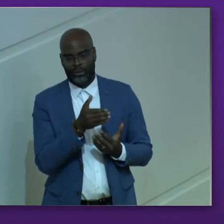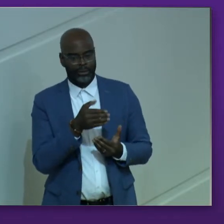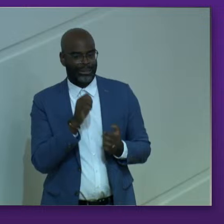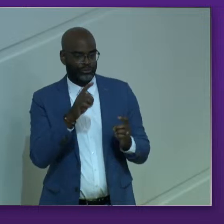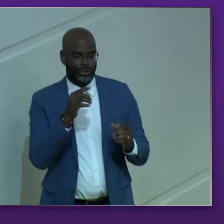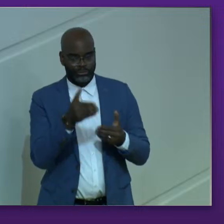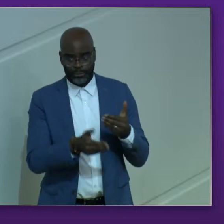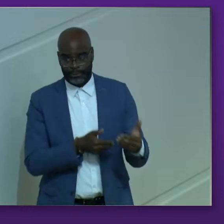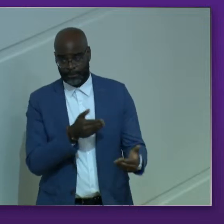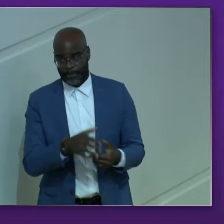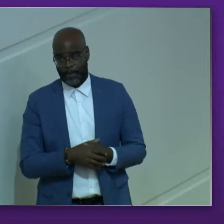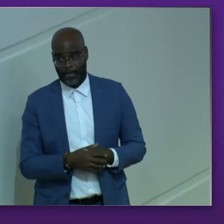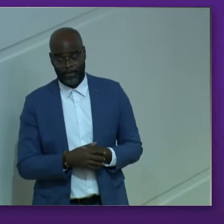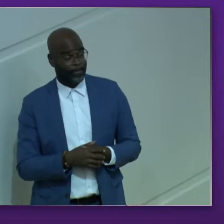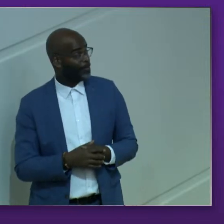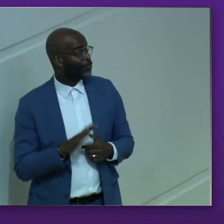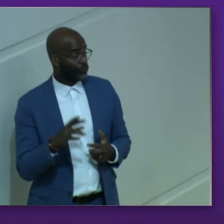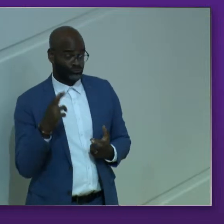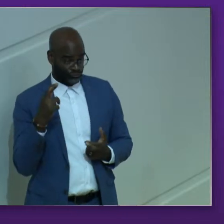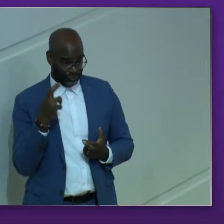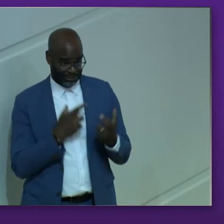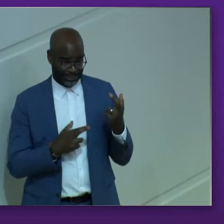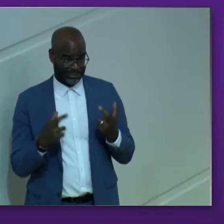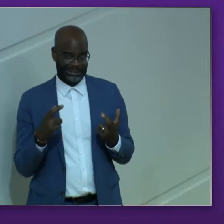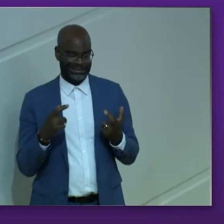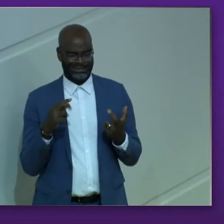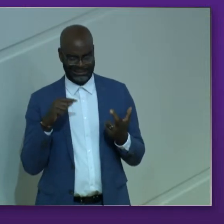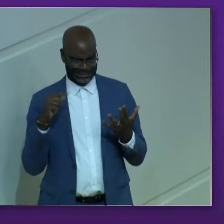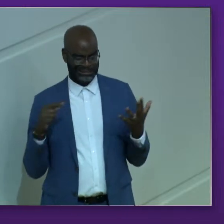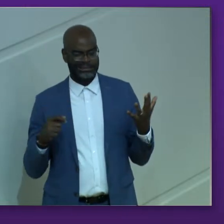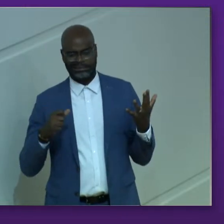STUDENT FEELS SUPPORTED AND EMPOWERED IN THEIR ACADEMIC JOURNEY.